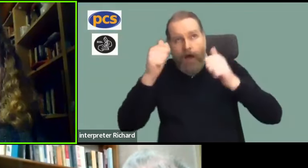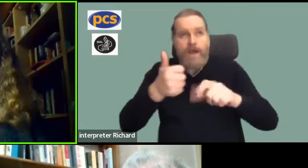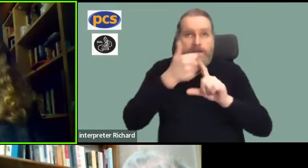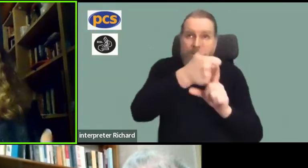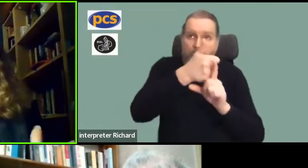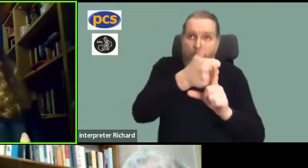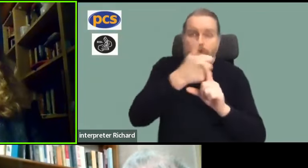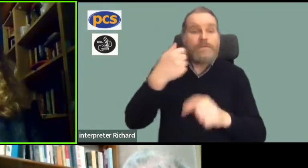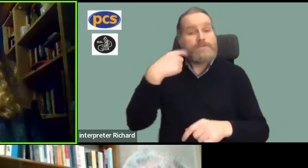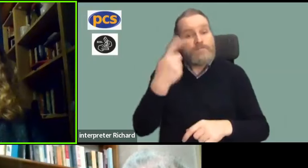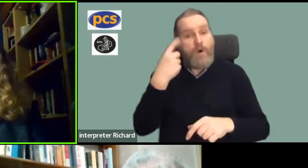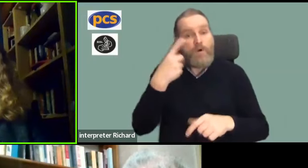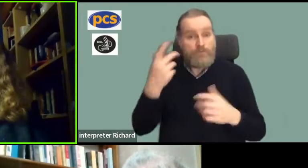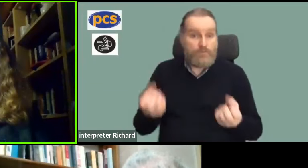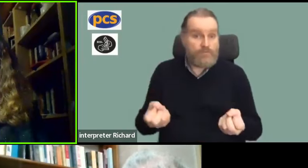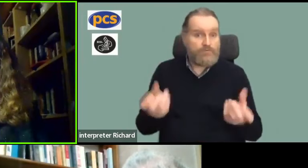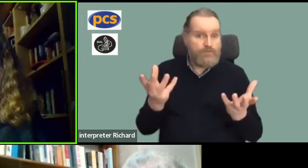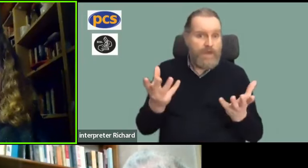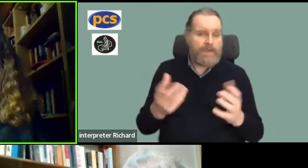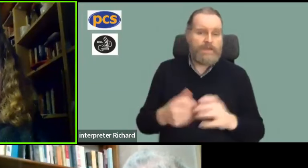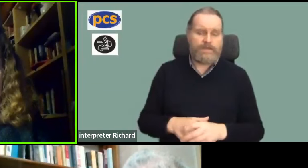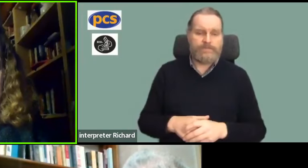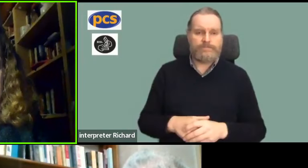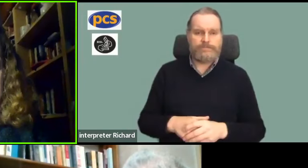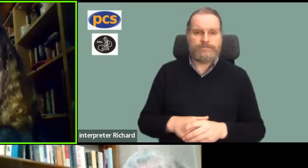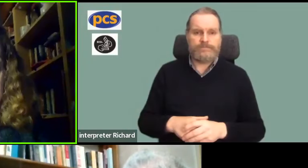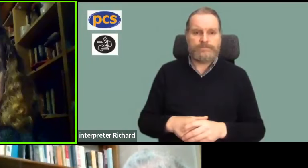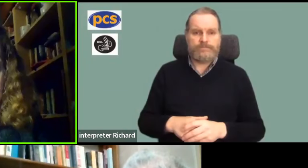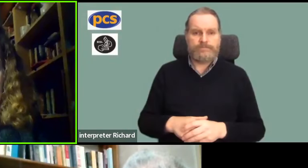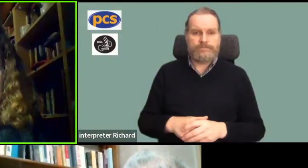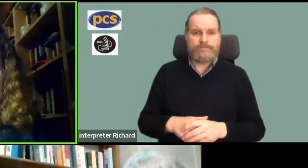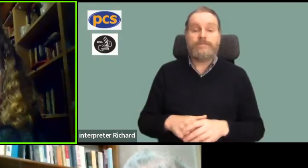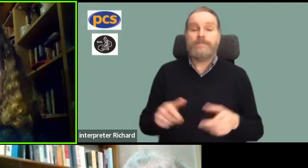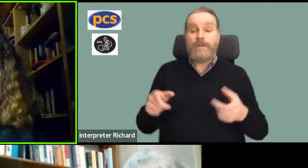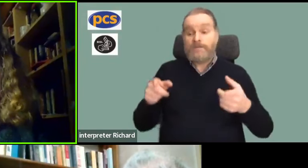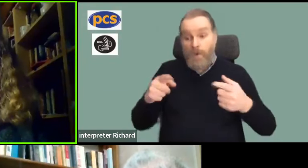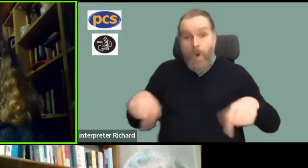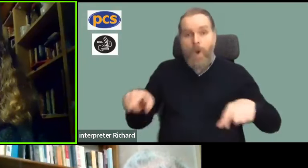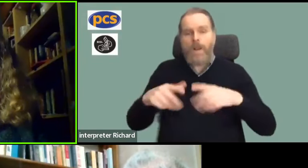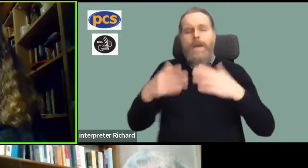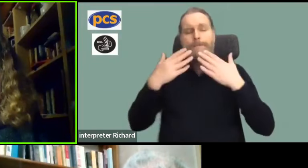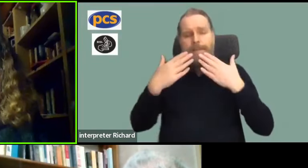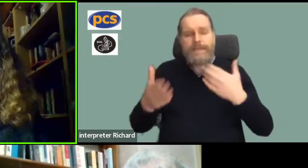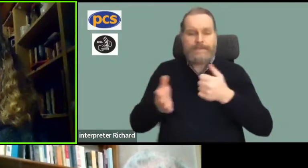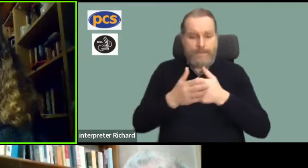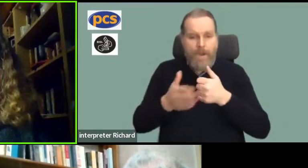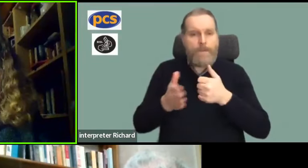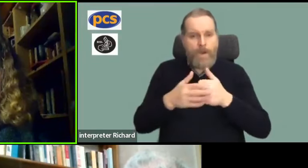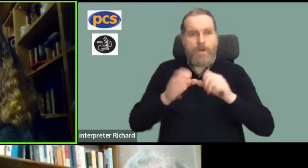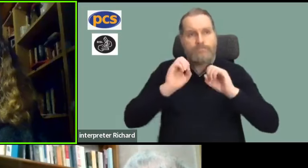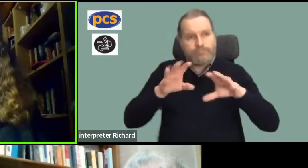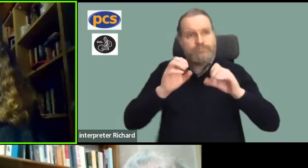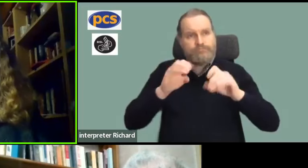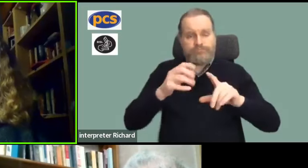a wide e range of ide range of areas there, which is wide range of areas there, which is all very welcome, and I would And I would urge you to keep sending those messages, because